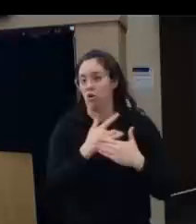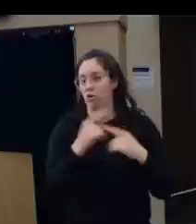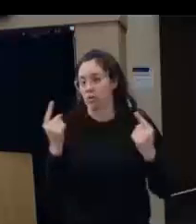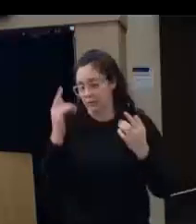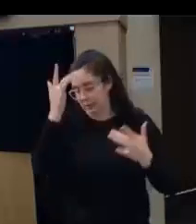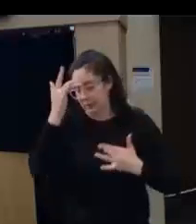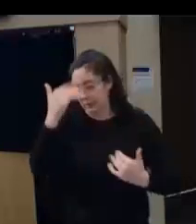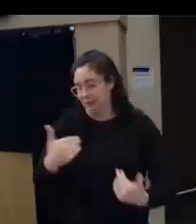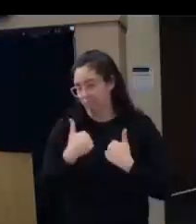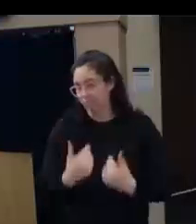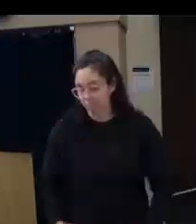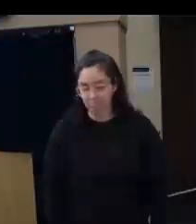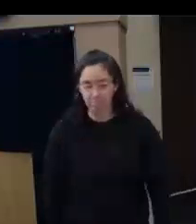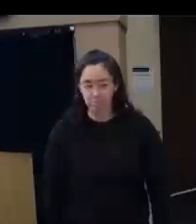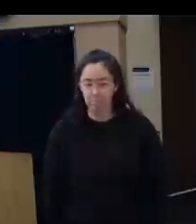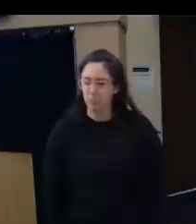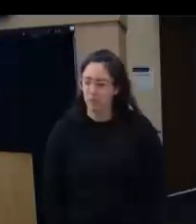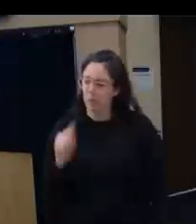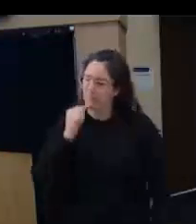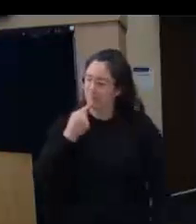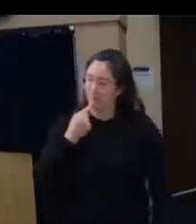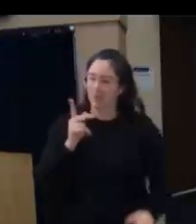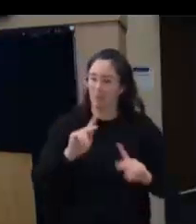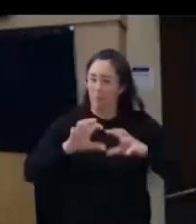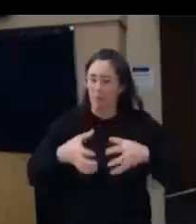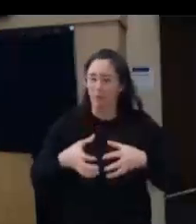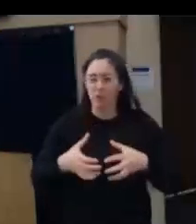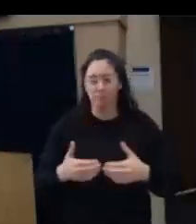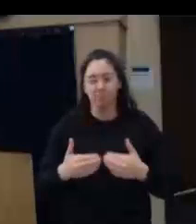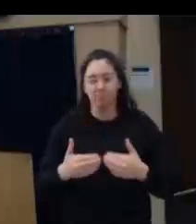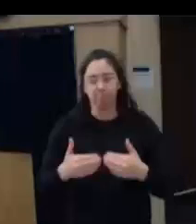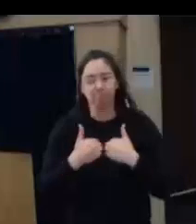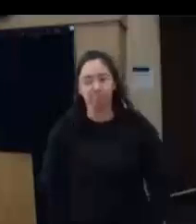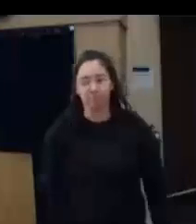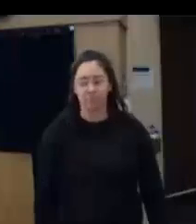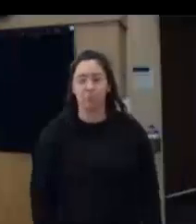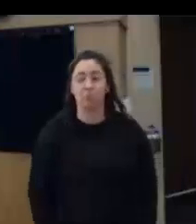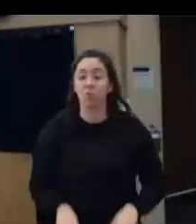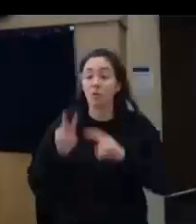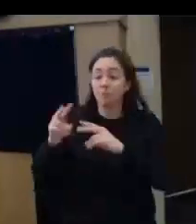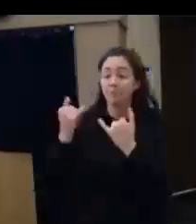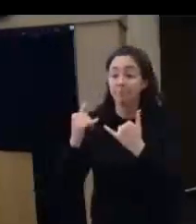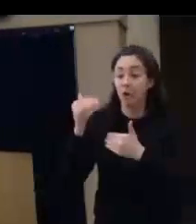so it's significant in this patient population when we look at adults according to self-report